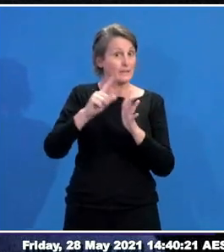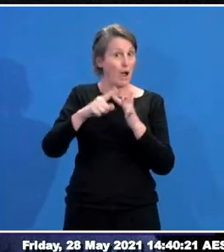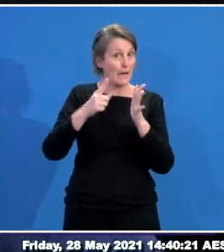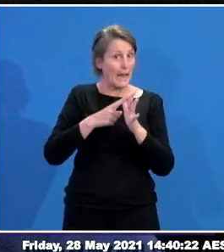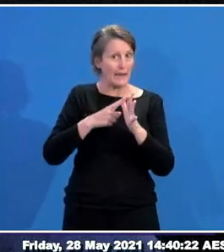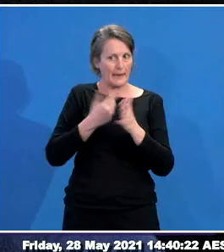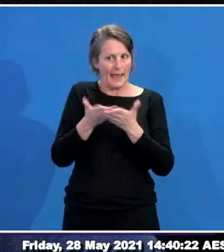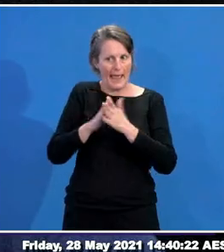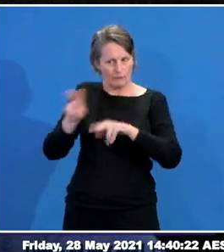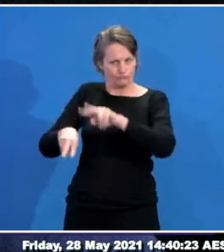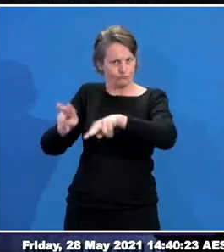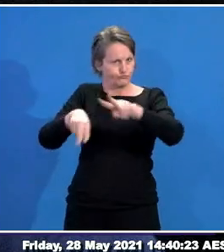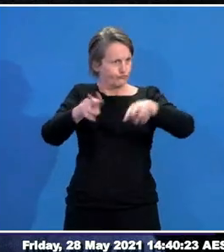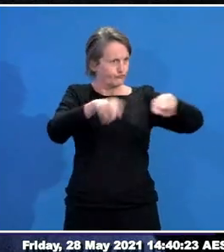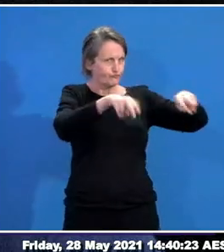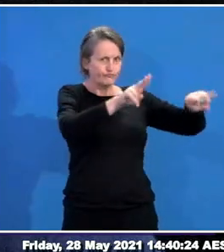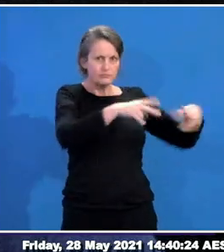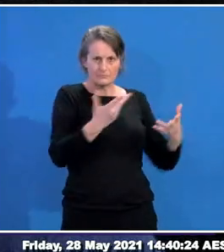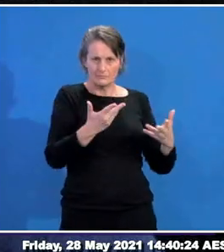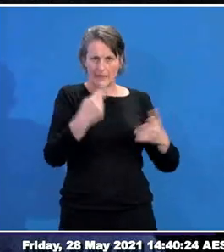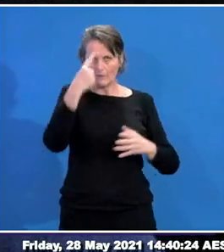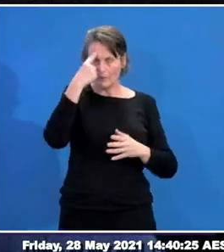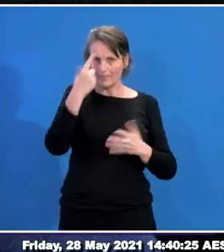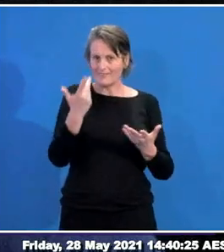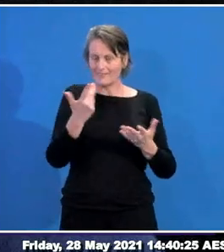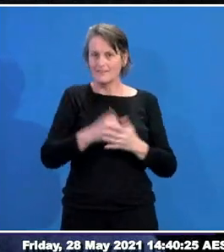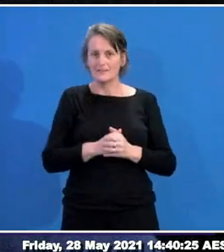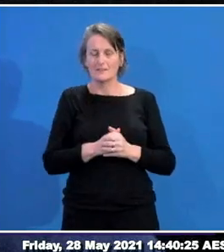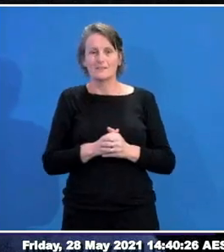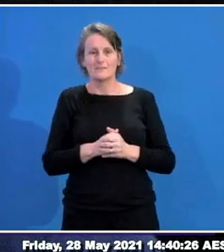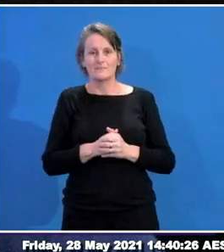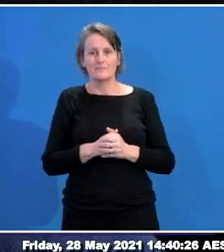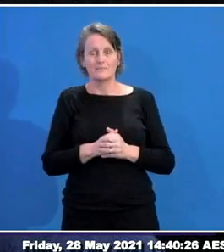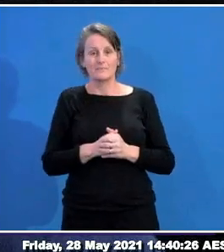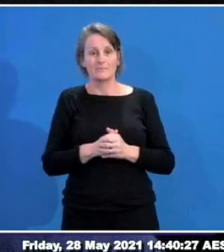It is not the case that we are migrating into this national system provider who